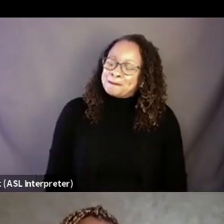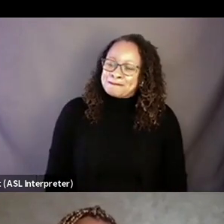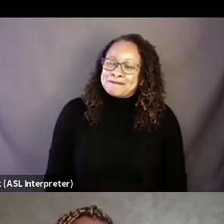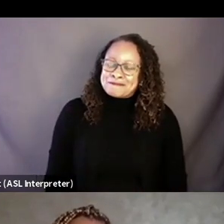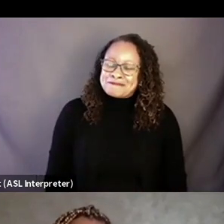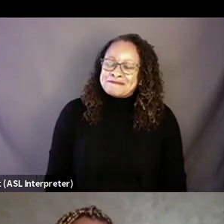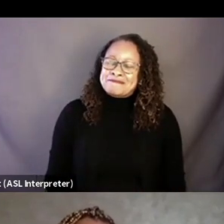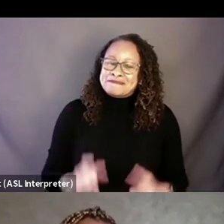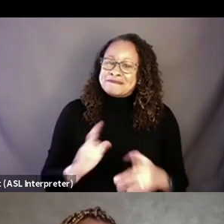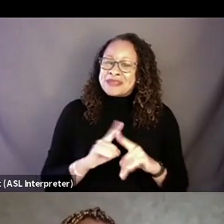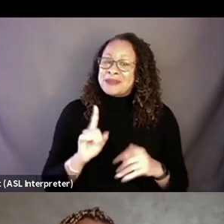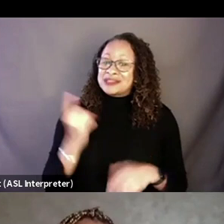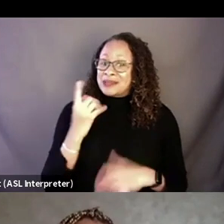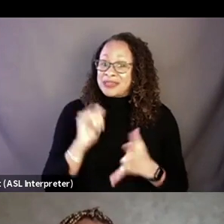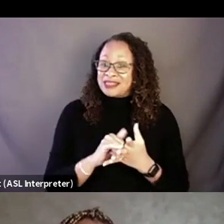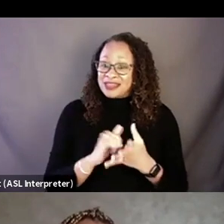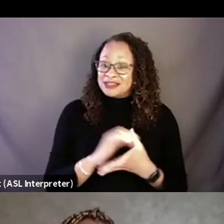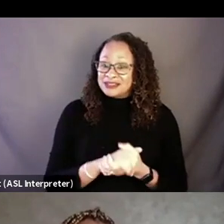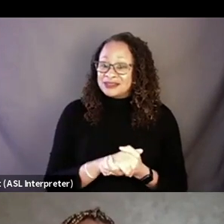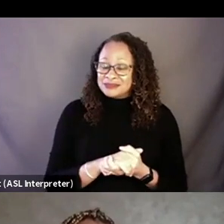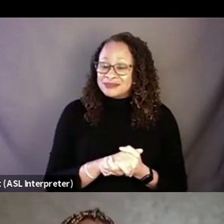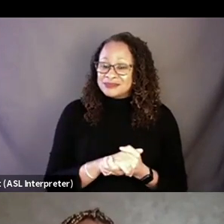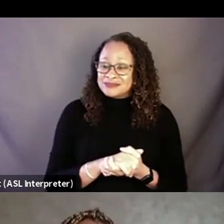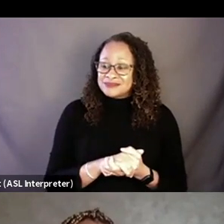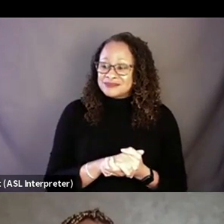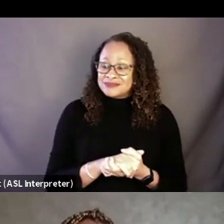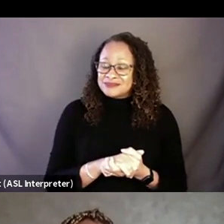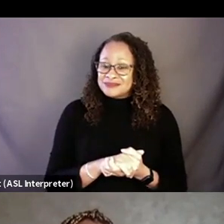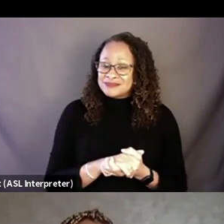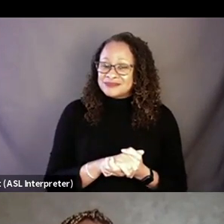I think and I speak this to the amazing people